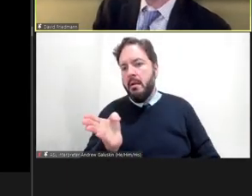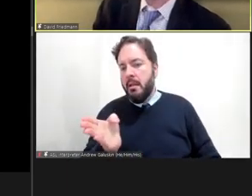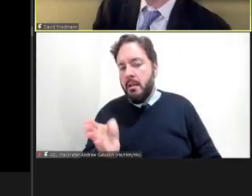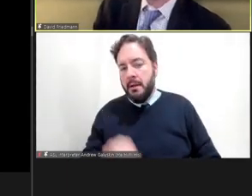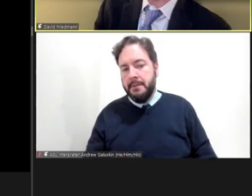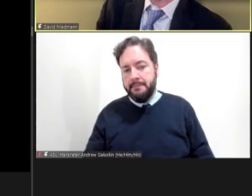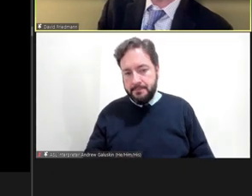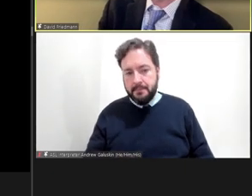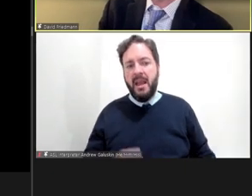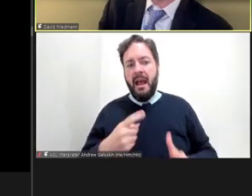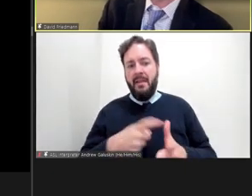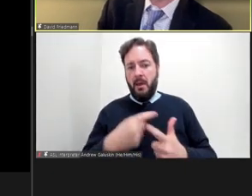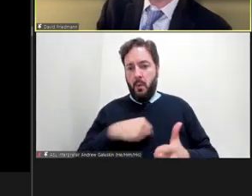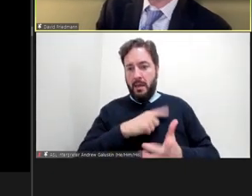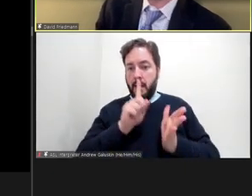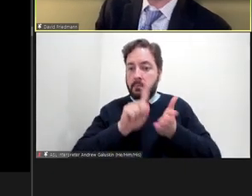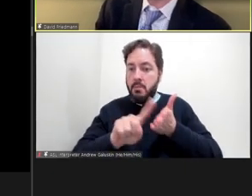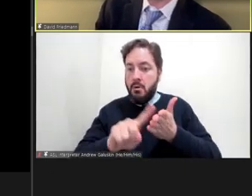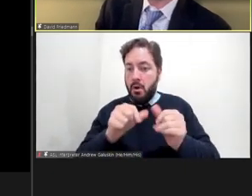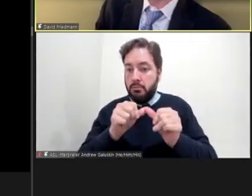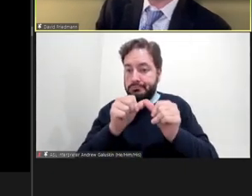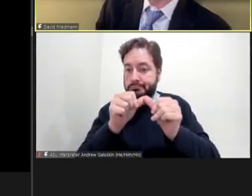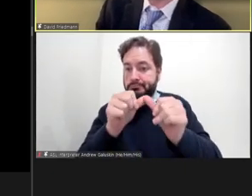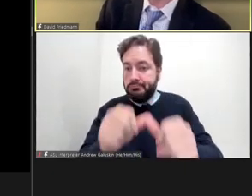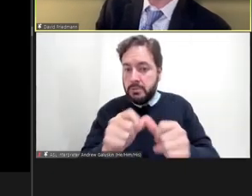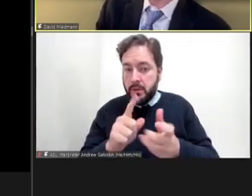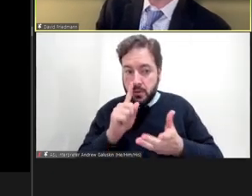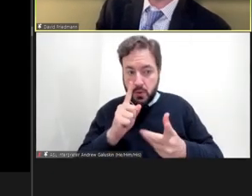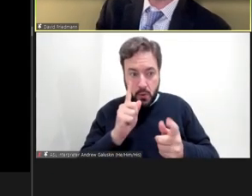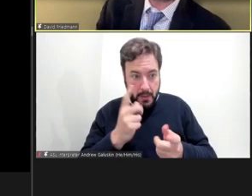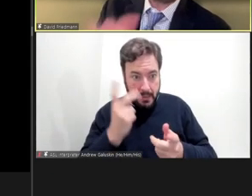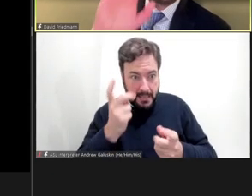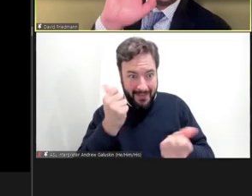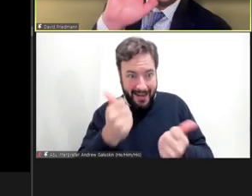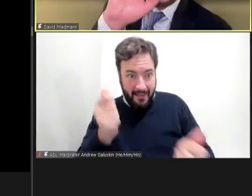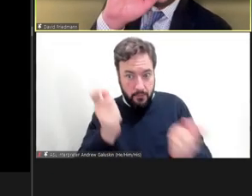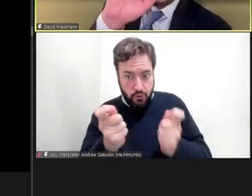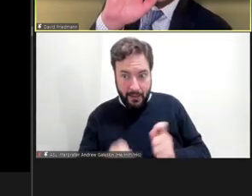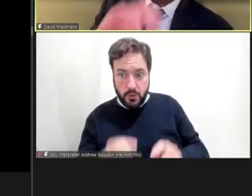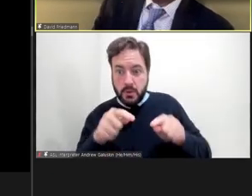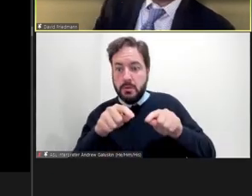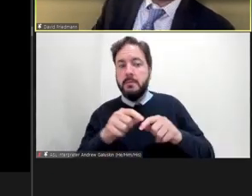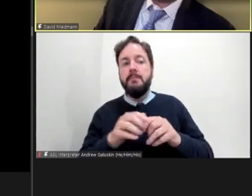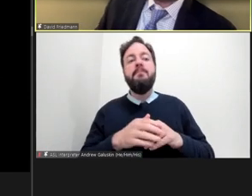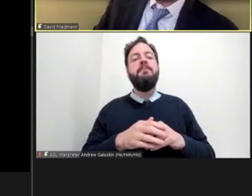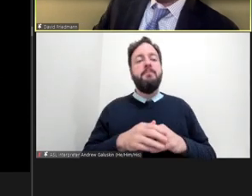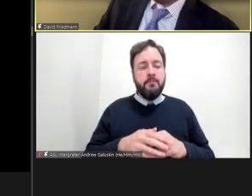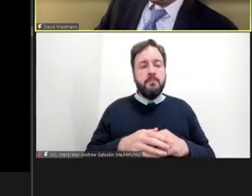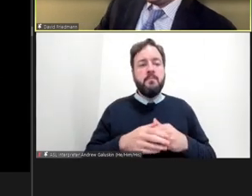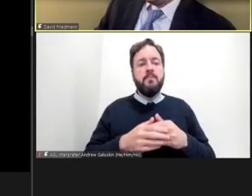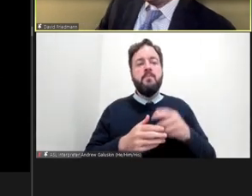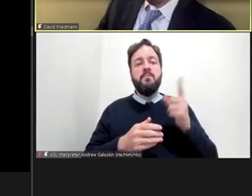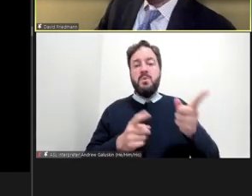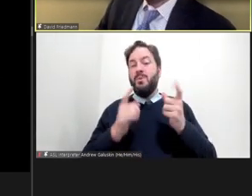Monitoring the hearing, to look for any changes over time. So I'm gonna embark now to touch